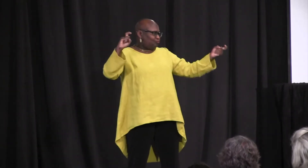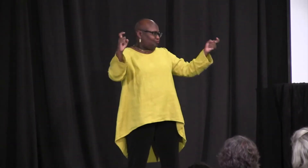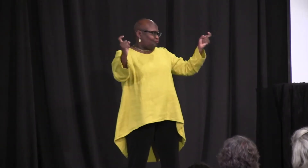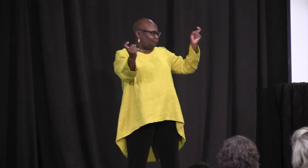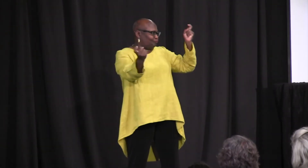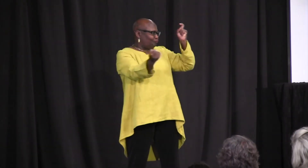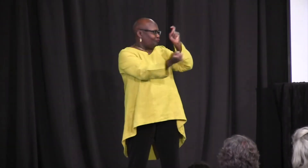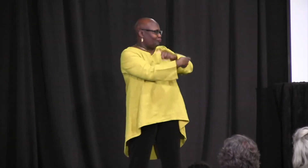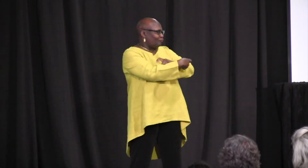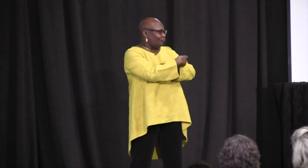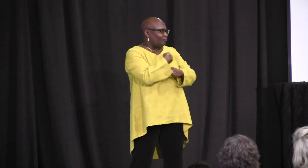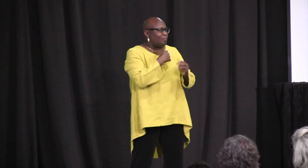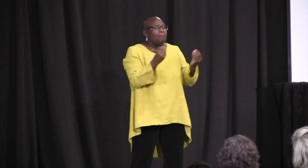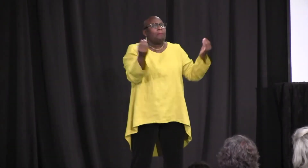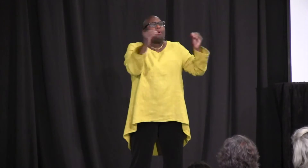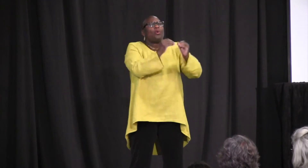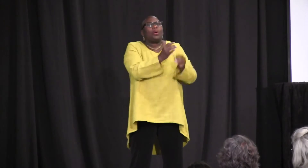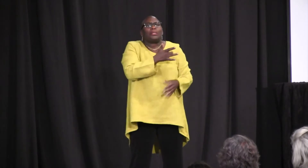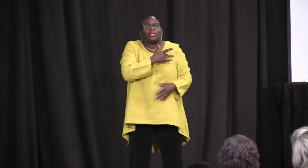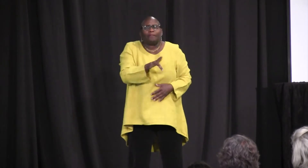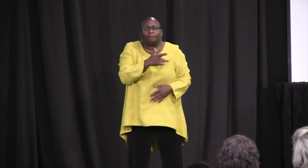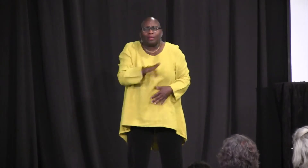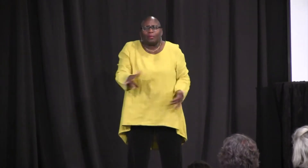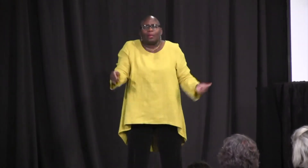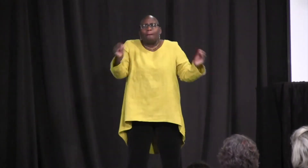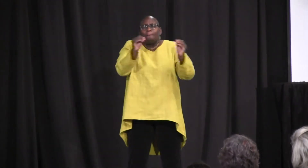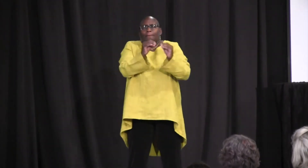to have more people of color and languages in our field.